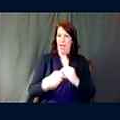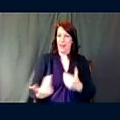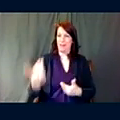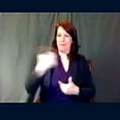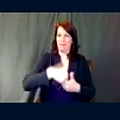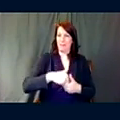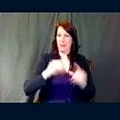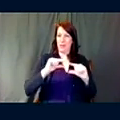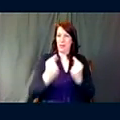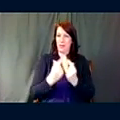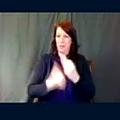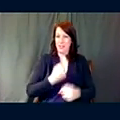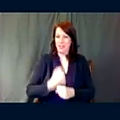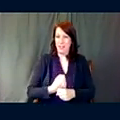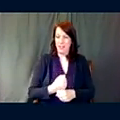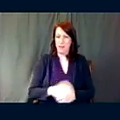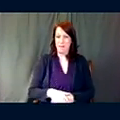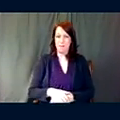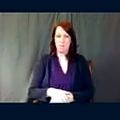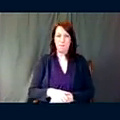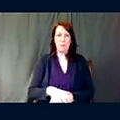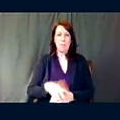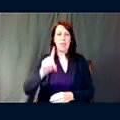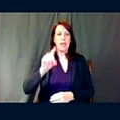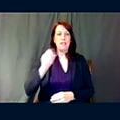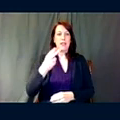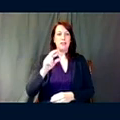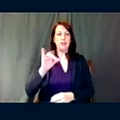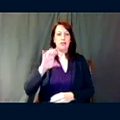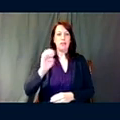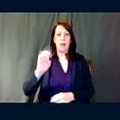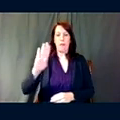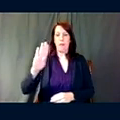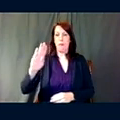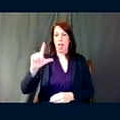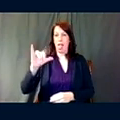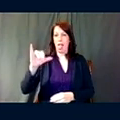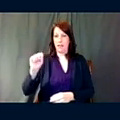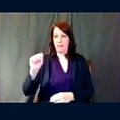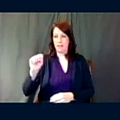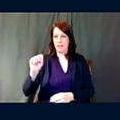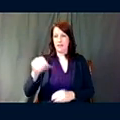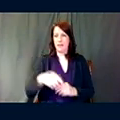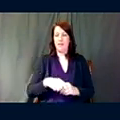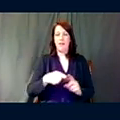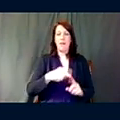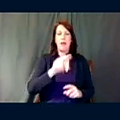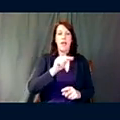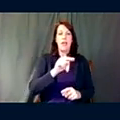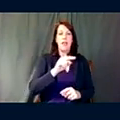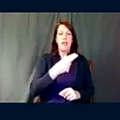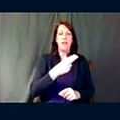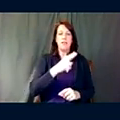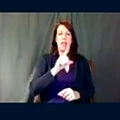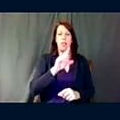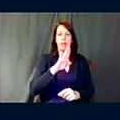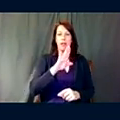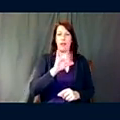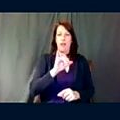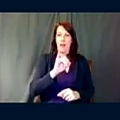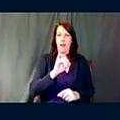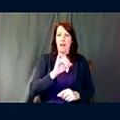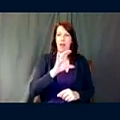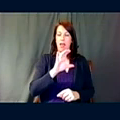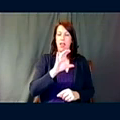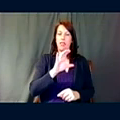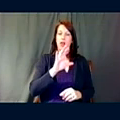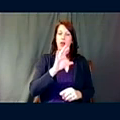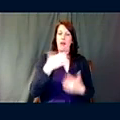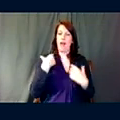SOME NEW PEOPLE ADDED TO OUR